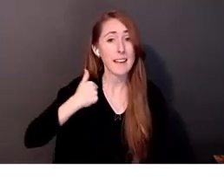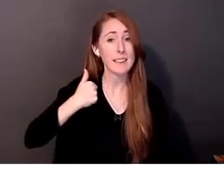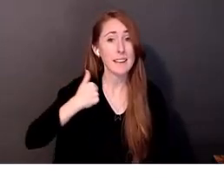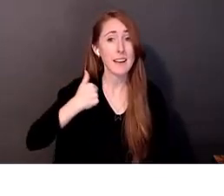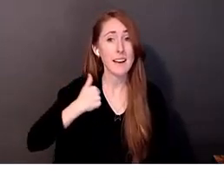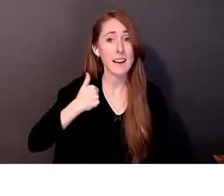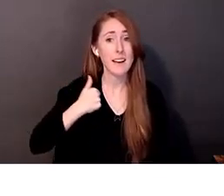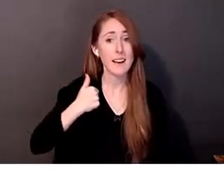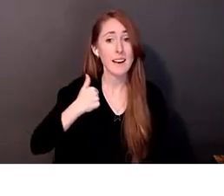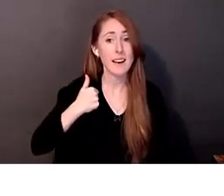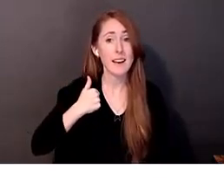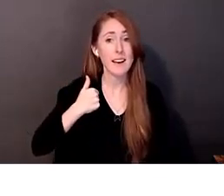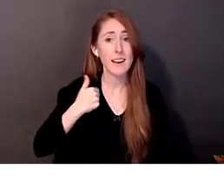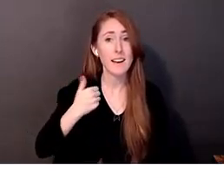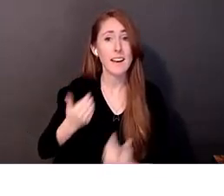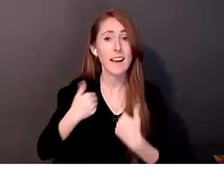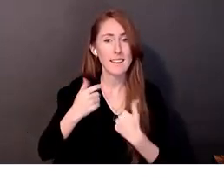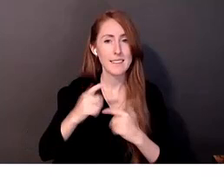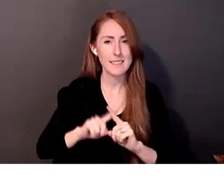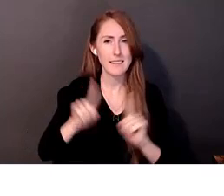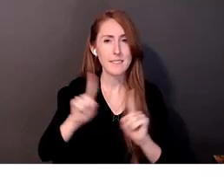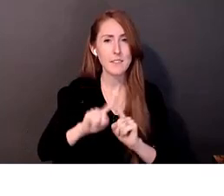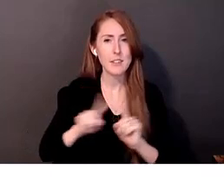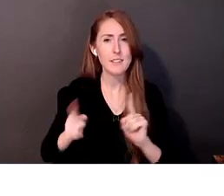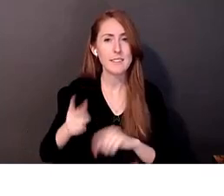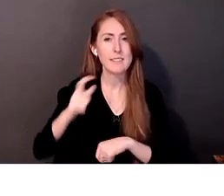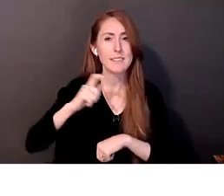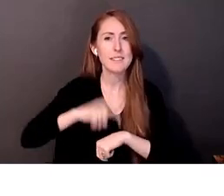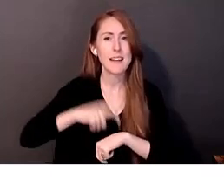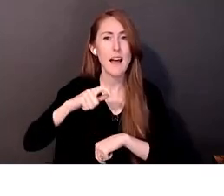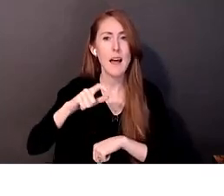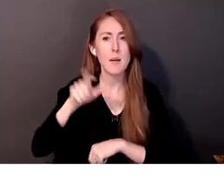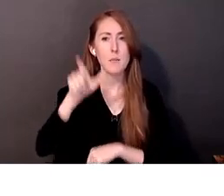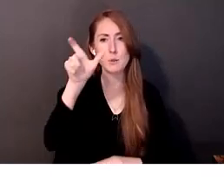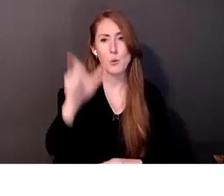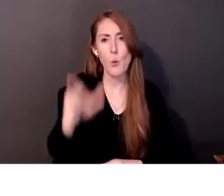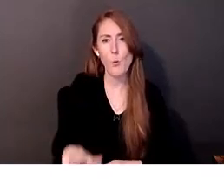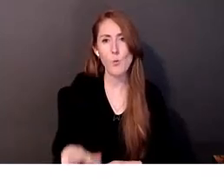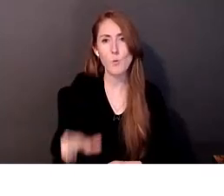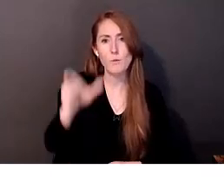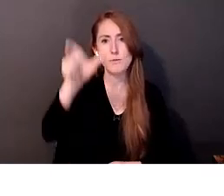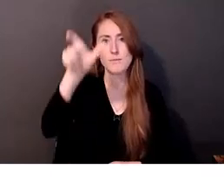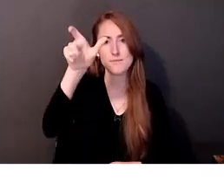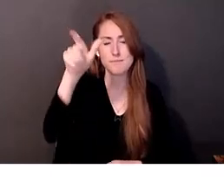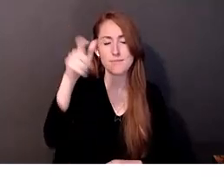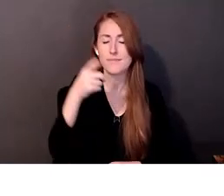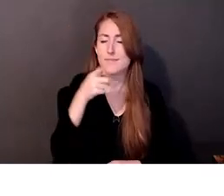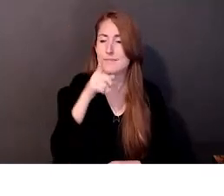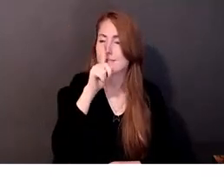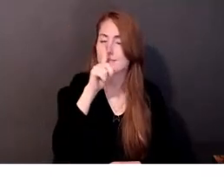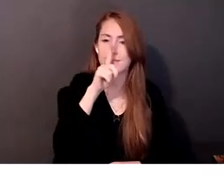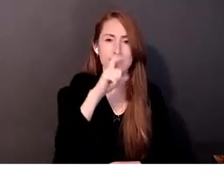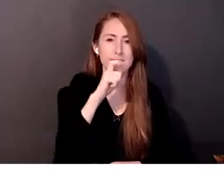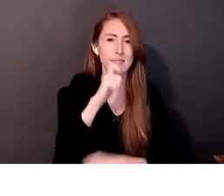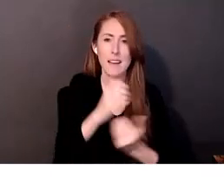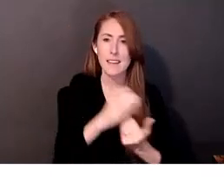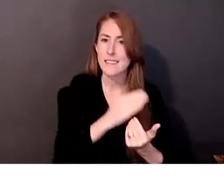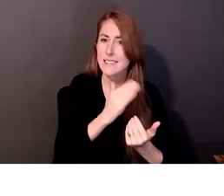has different time zones. So this was not easy, but at the same time,